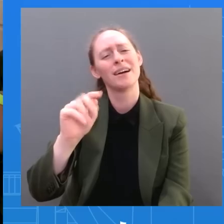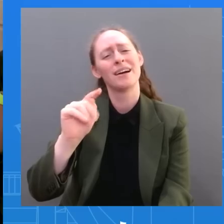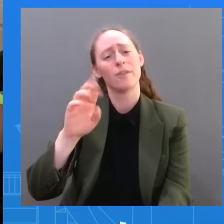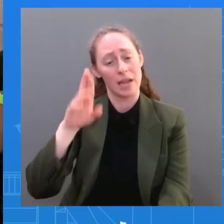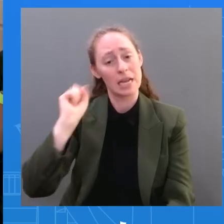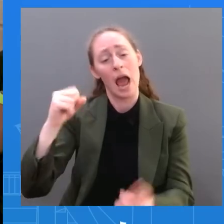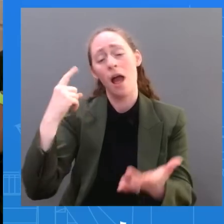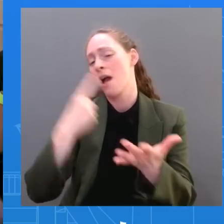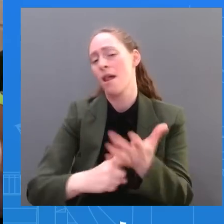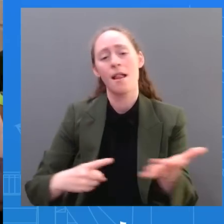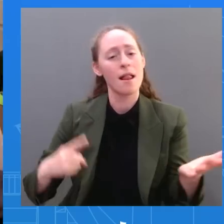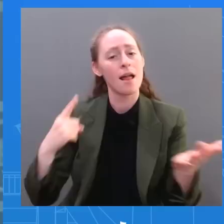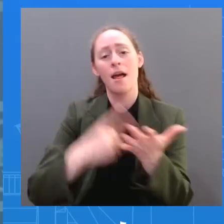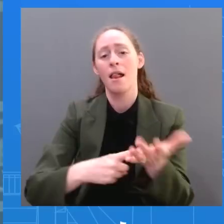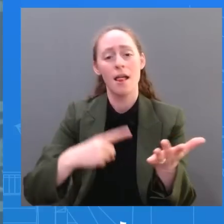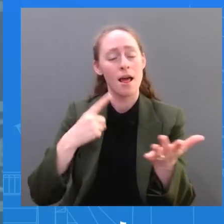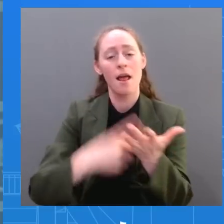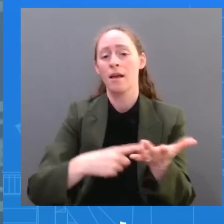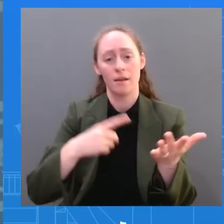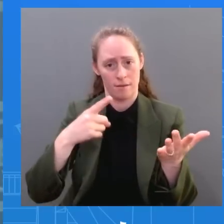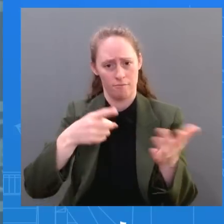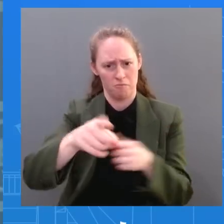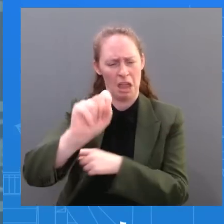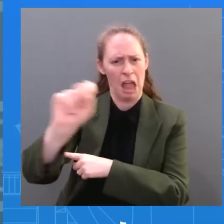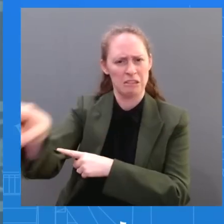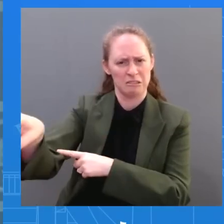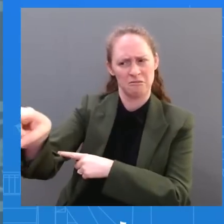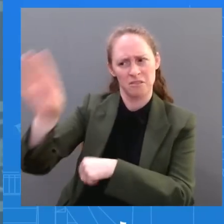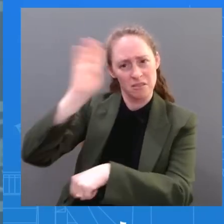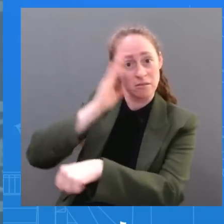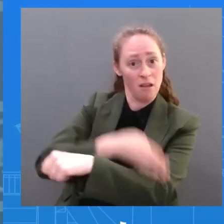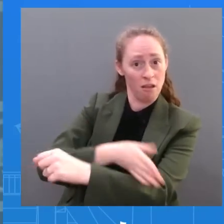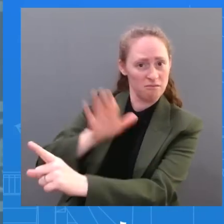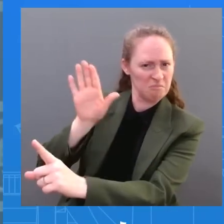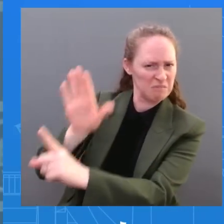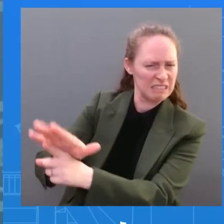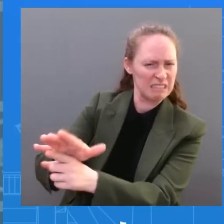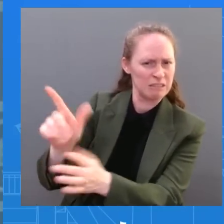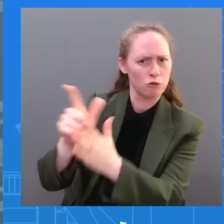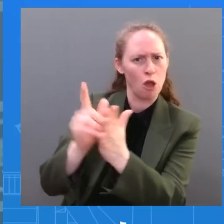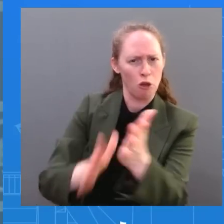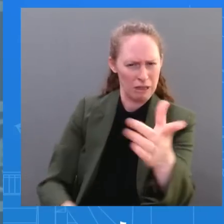Ms. Jean-Pierre: Go ahead. The Press: Thanks, Karine. The President said the other day that he would meet with governors